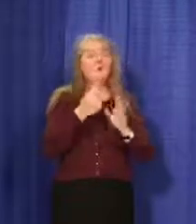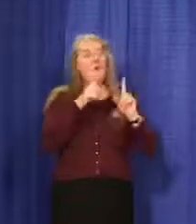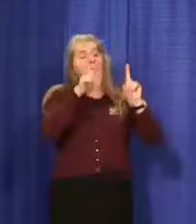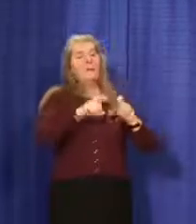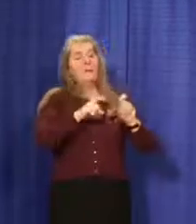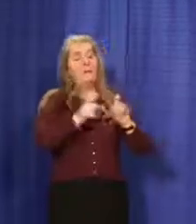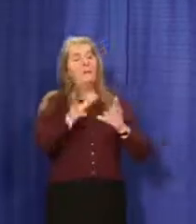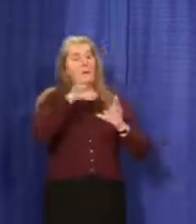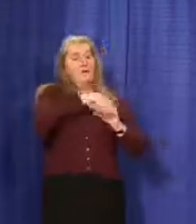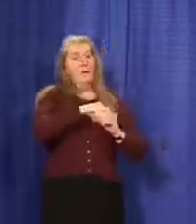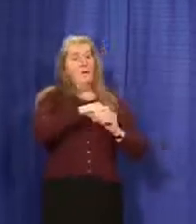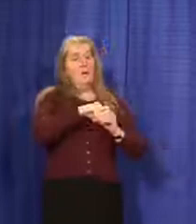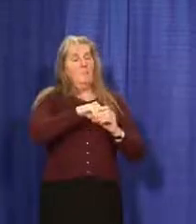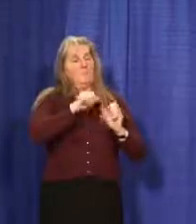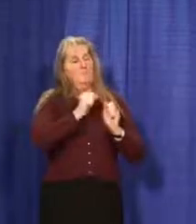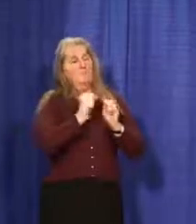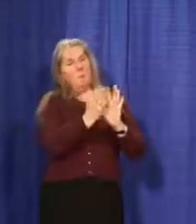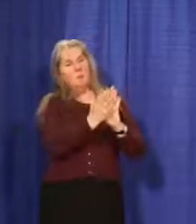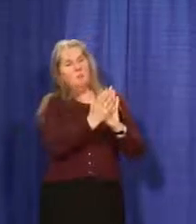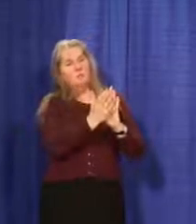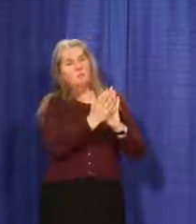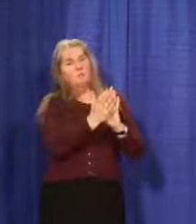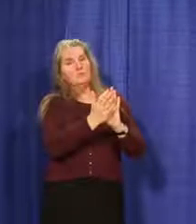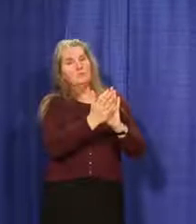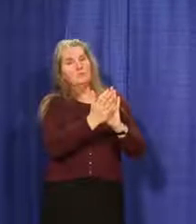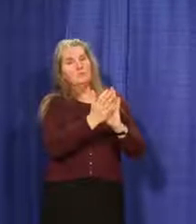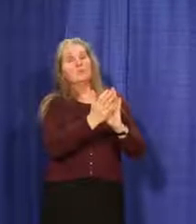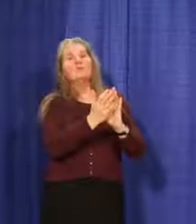approach. So having a very low threshold